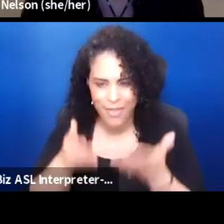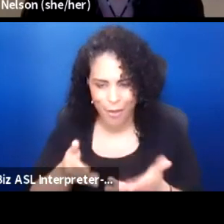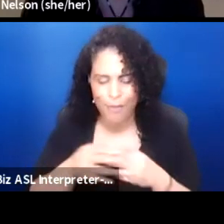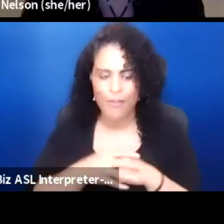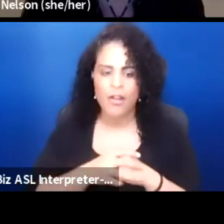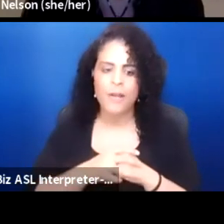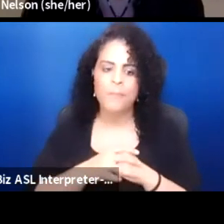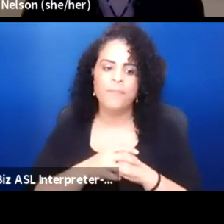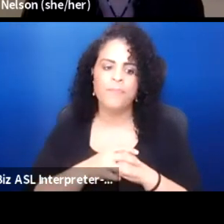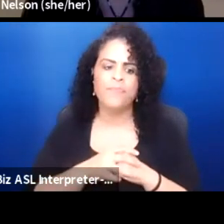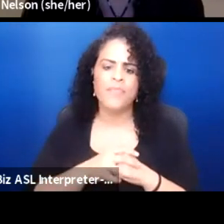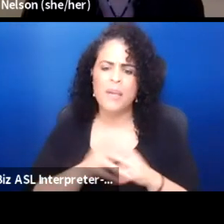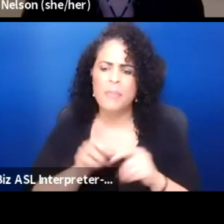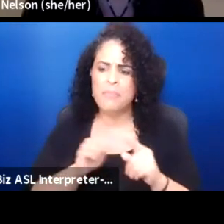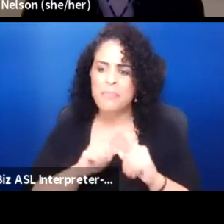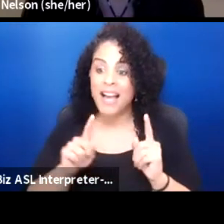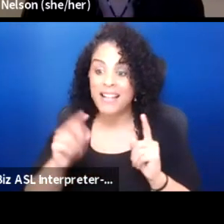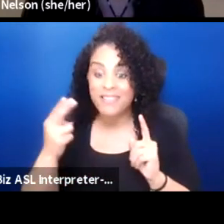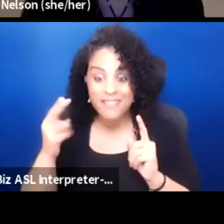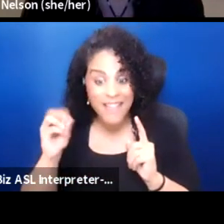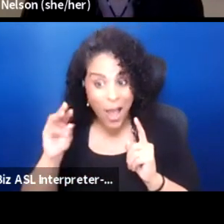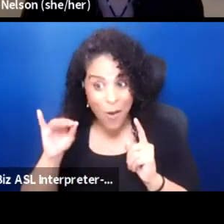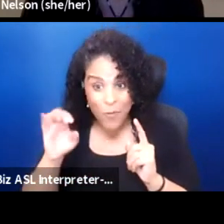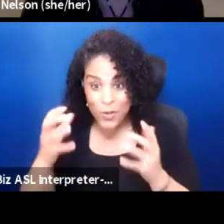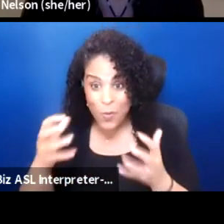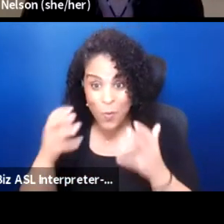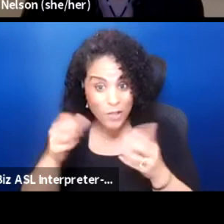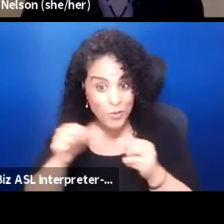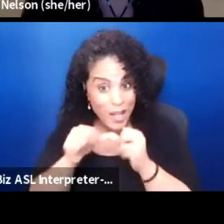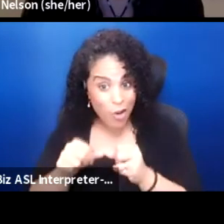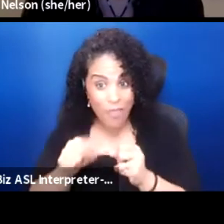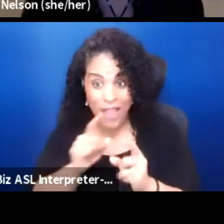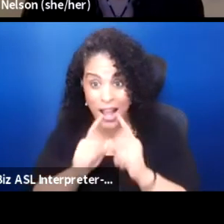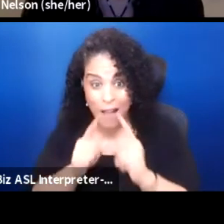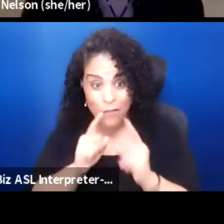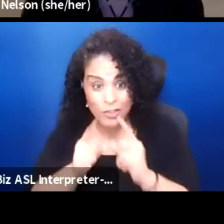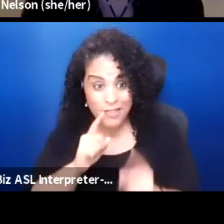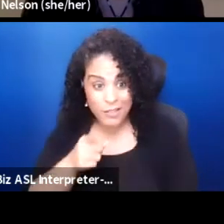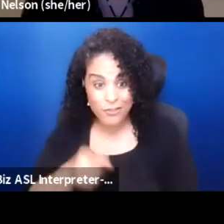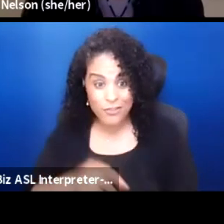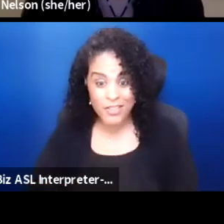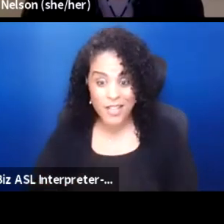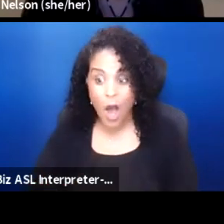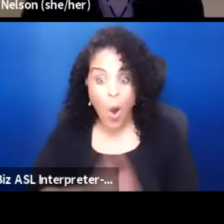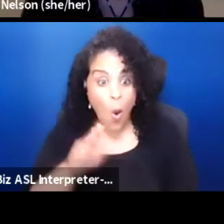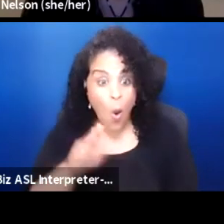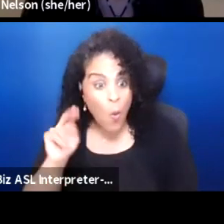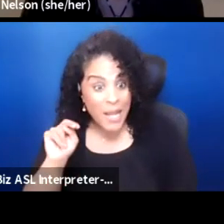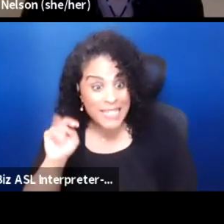But Howie, would you like to continue that conversation? Or no, Neemah wants to say something.